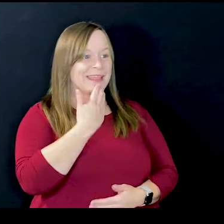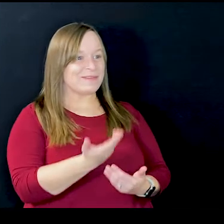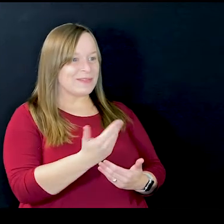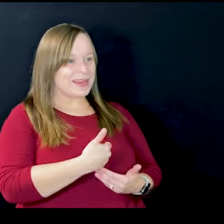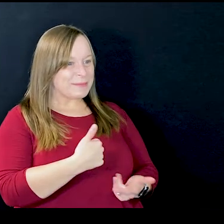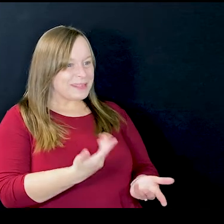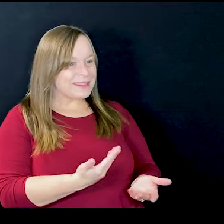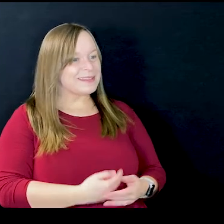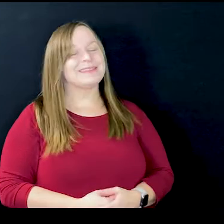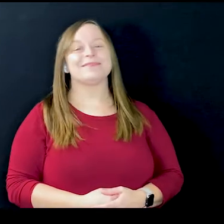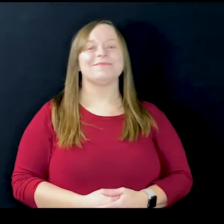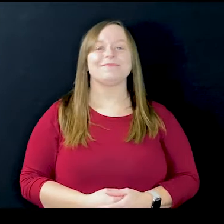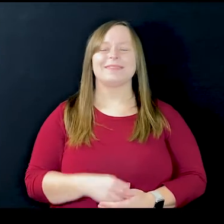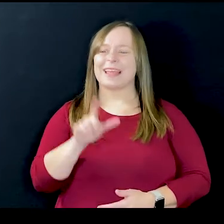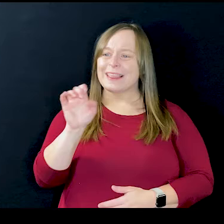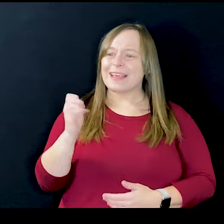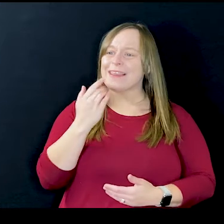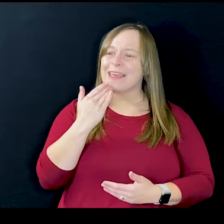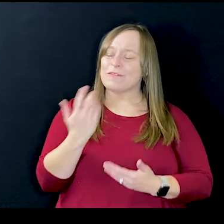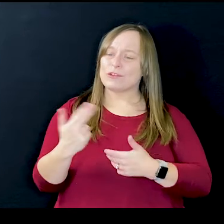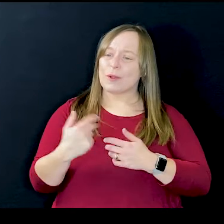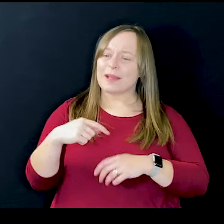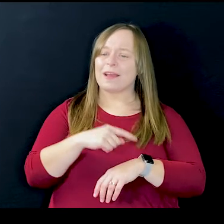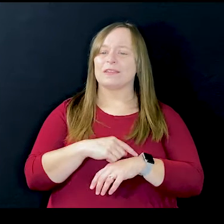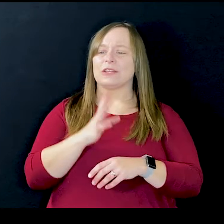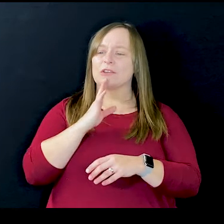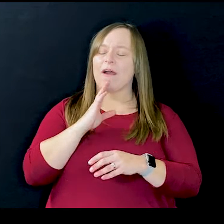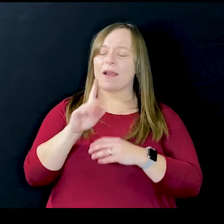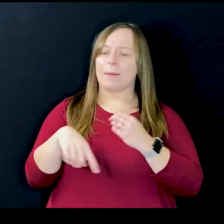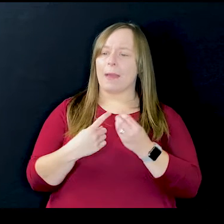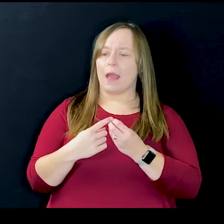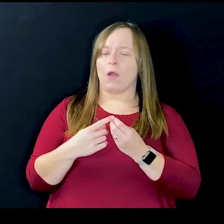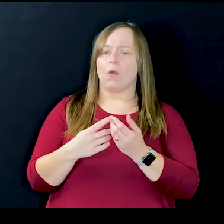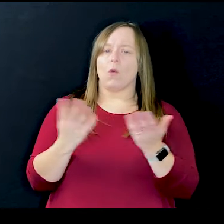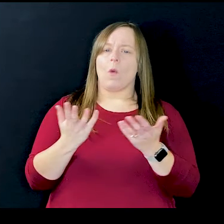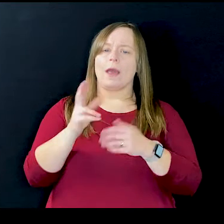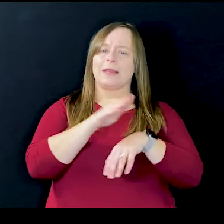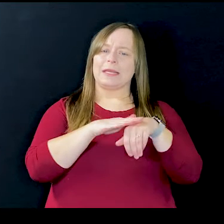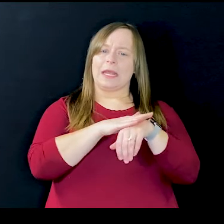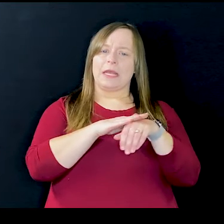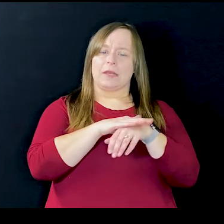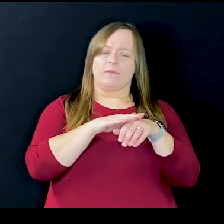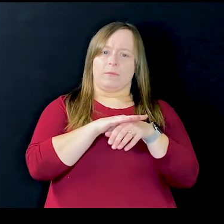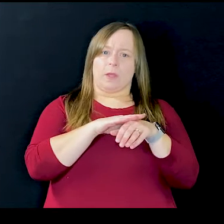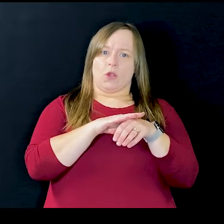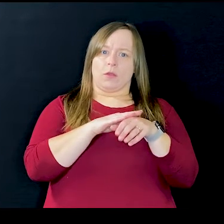Thank you for having me. Lee, thank you for coming on. Let's start by talking about what the Native American Legal